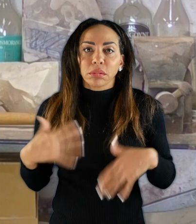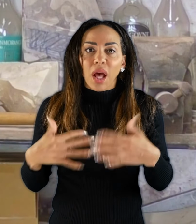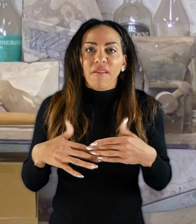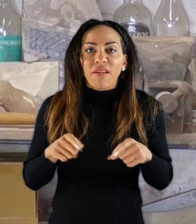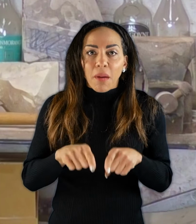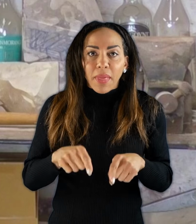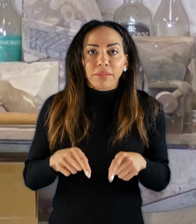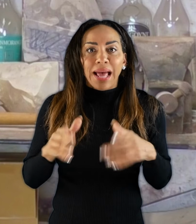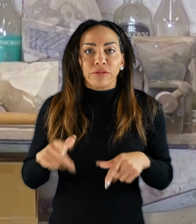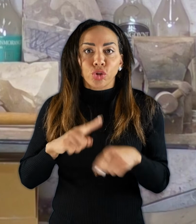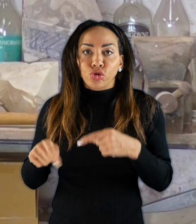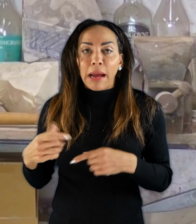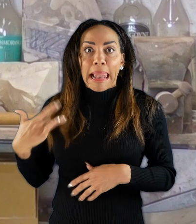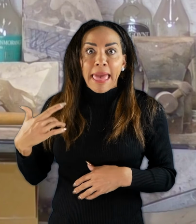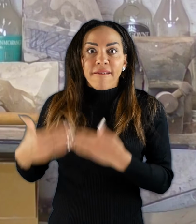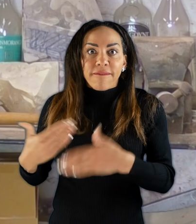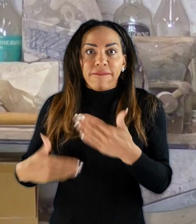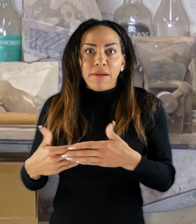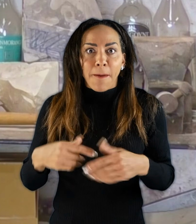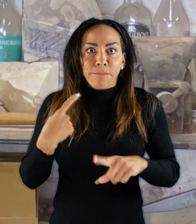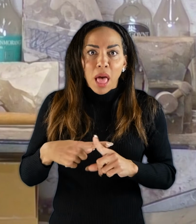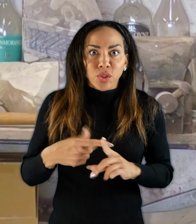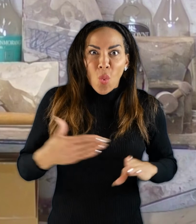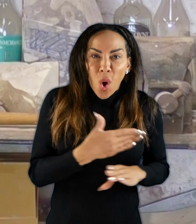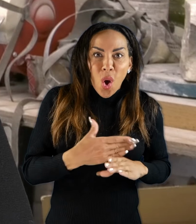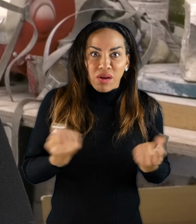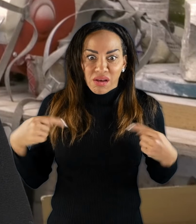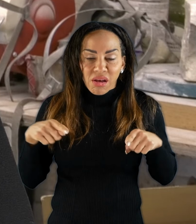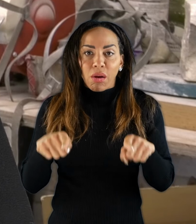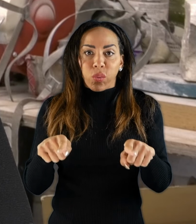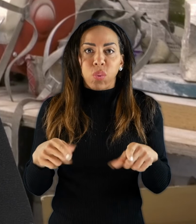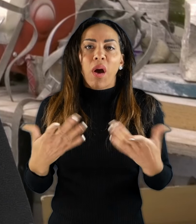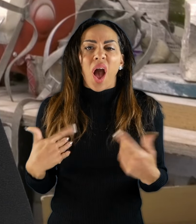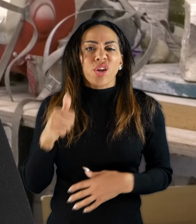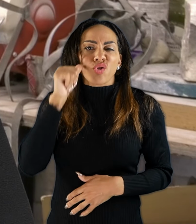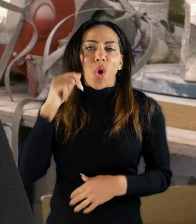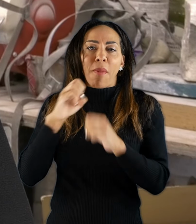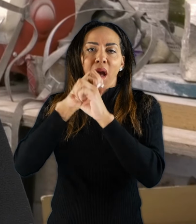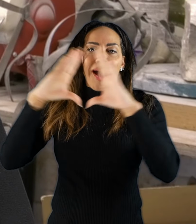fund our work in some way. I know some of my ideas are much bigger than my budget all the time,